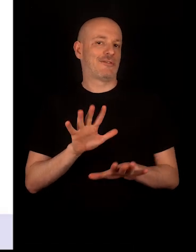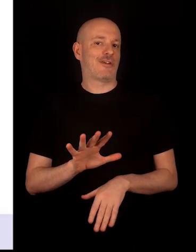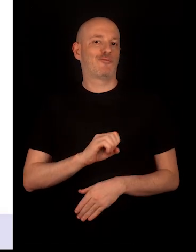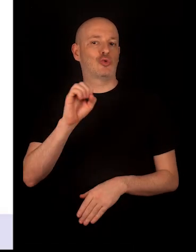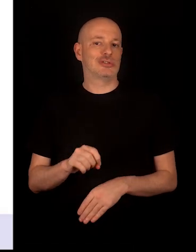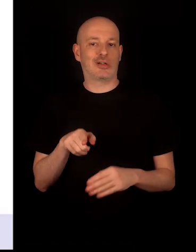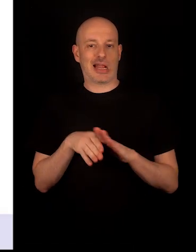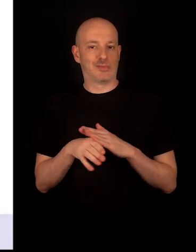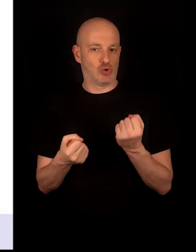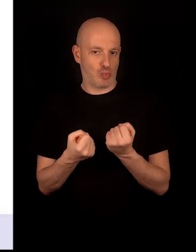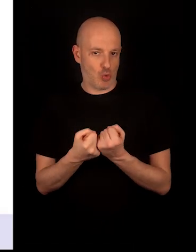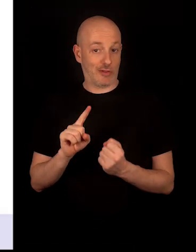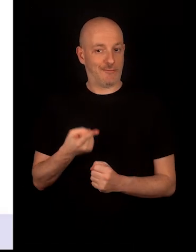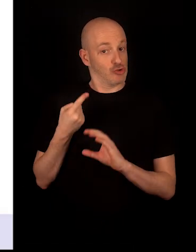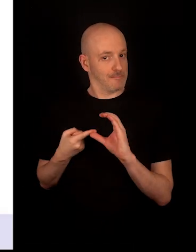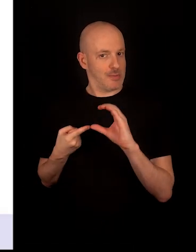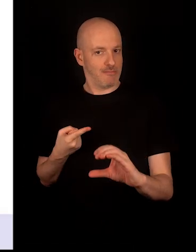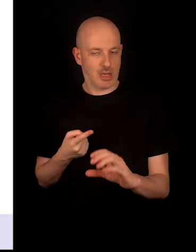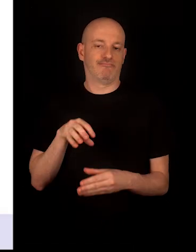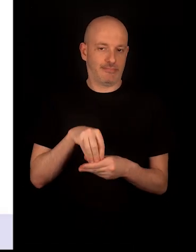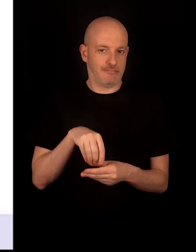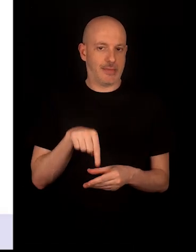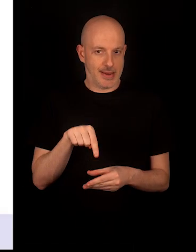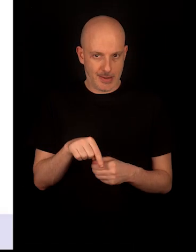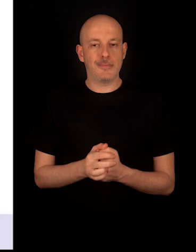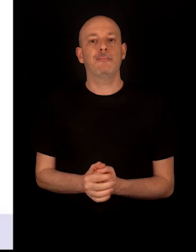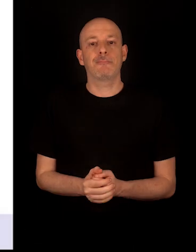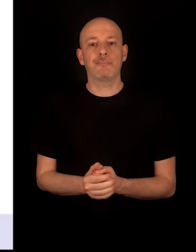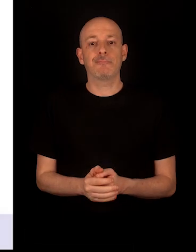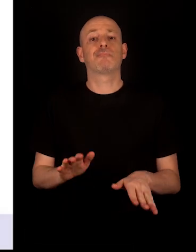75% of the accessibility support in that first payment.